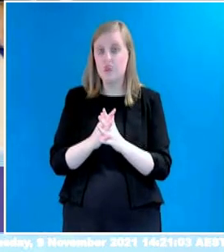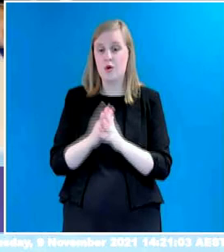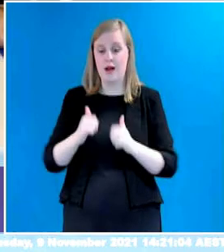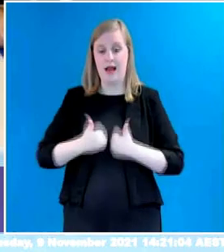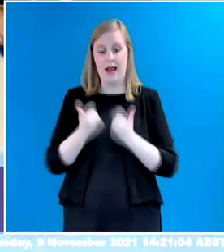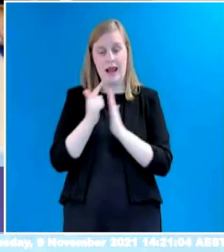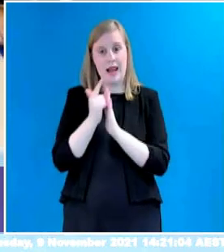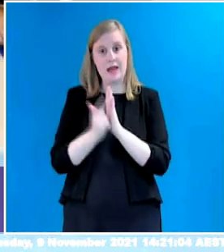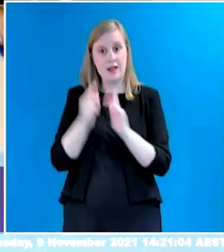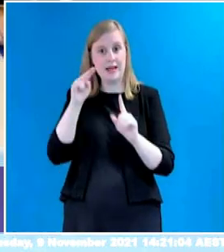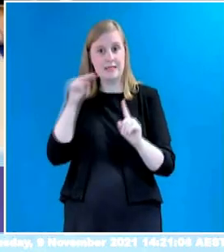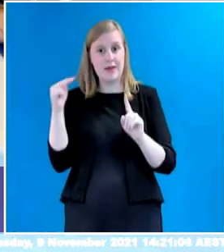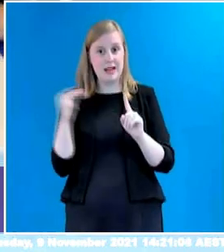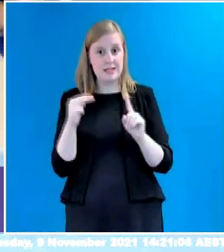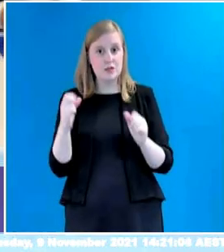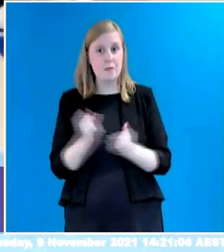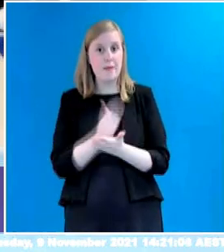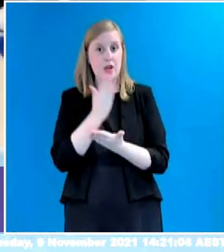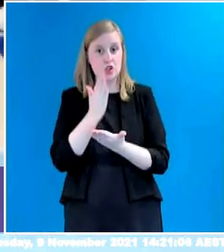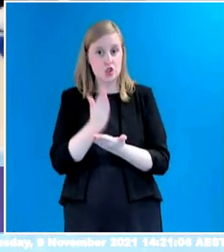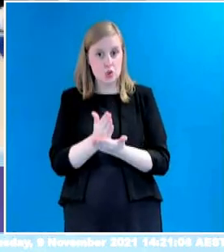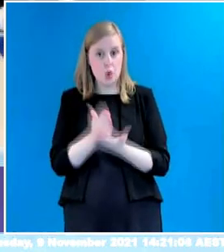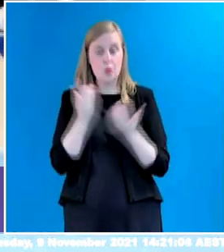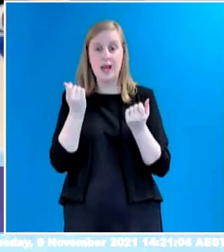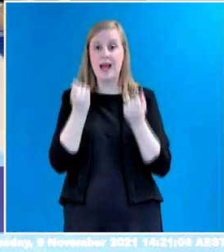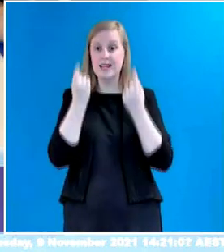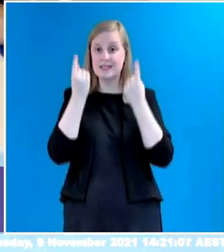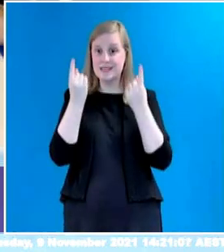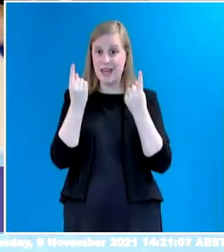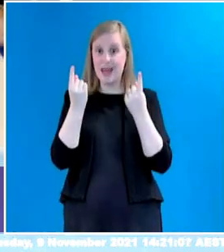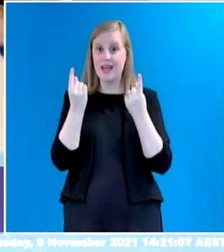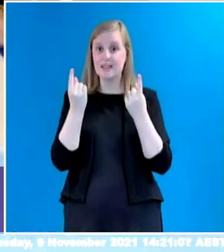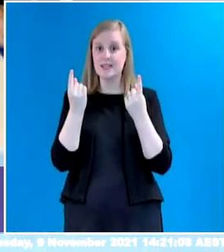treaty provisions across these three issues.